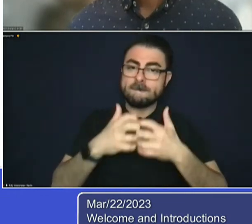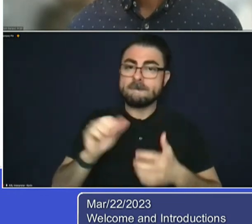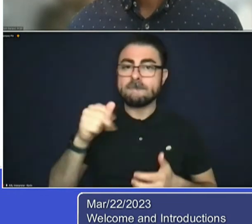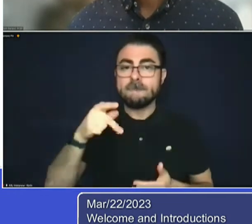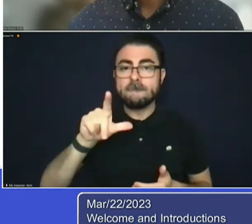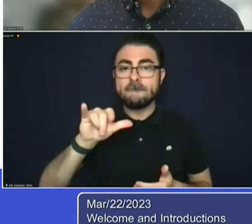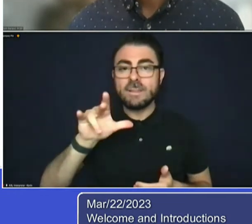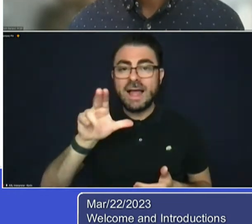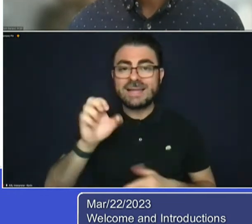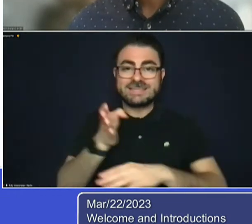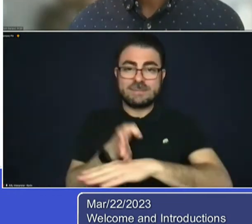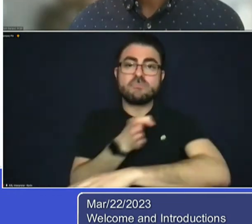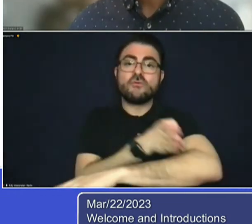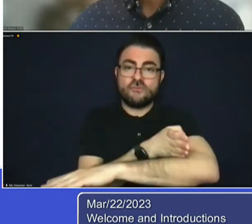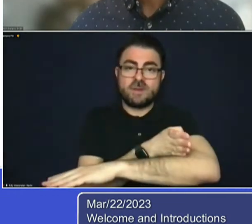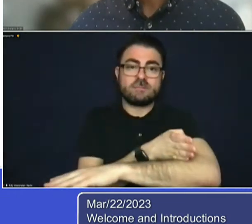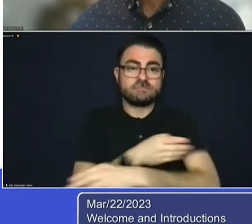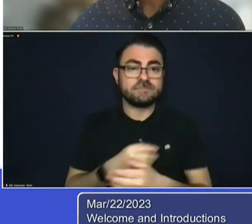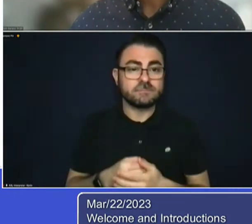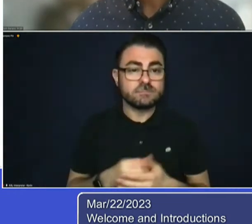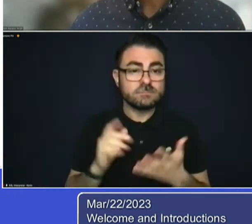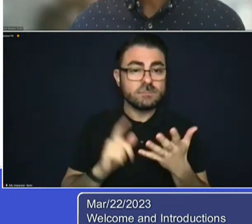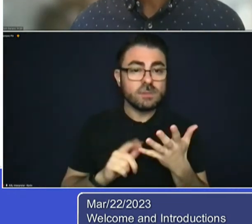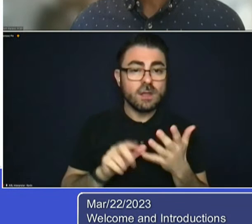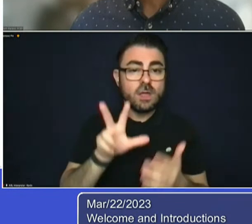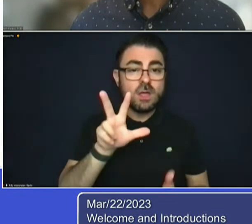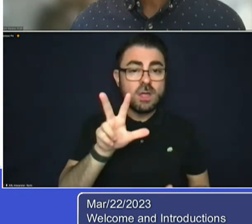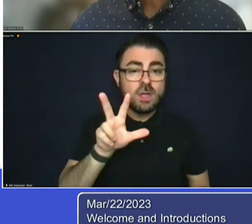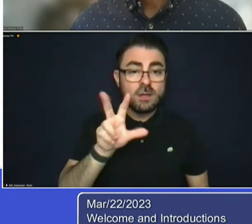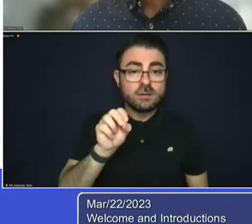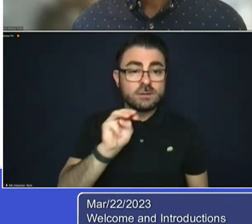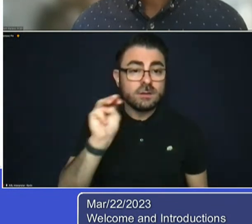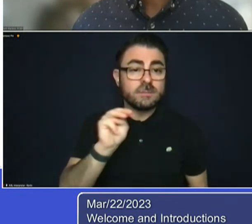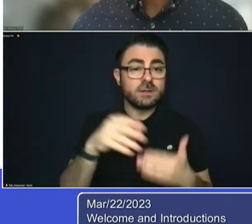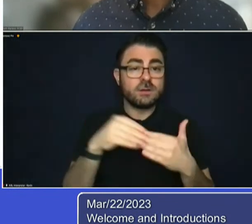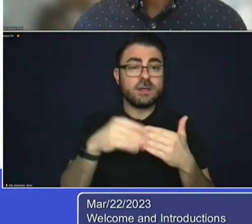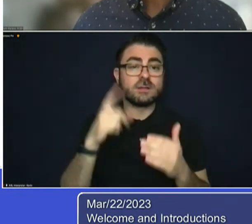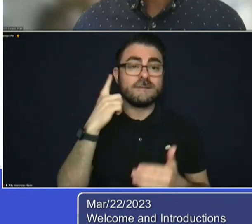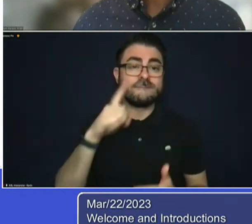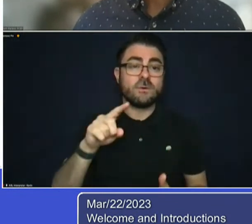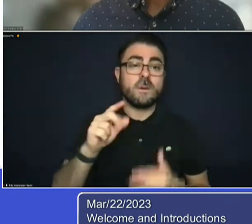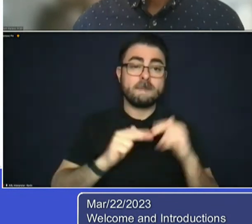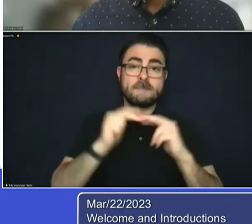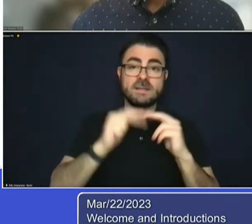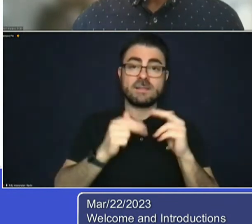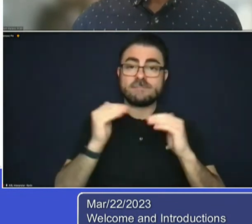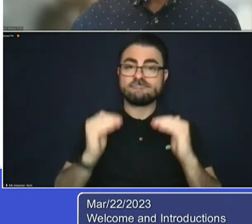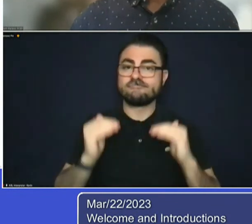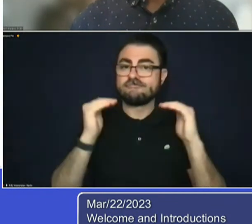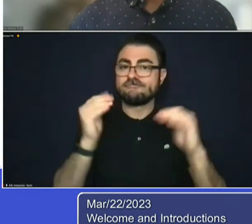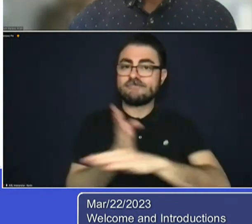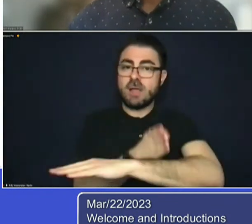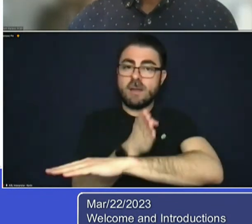SMALLER. BUILDING IMPROVEMENTS, AS WELL AS APPLIANCE IMPROVEMENTS.